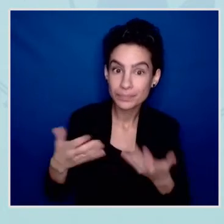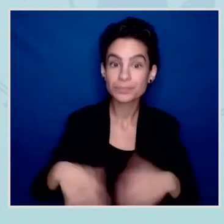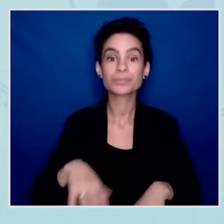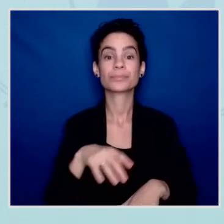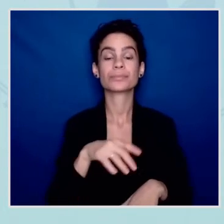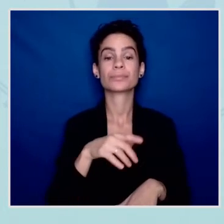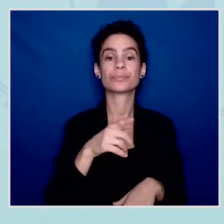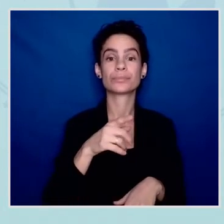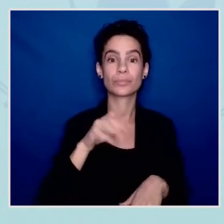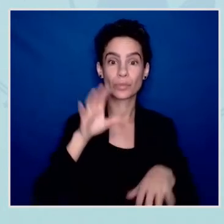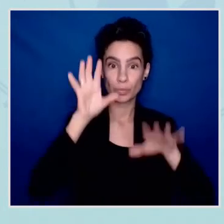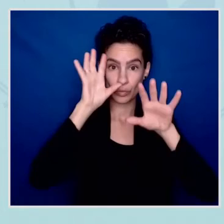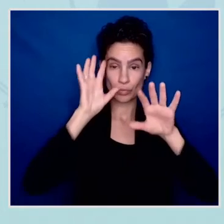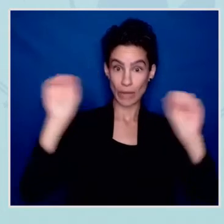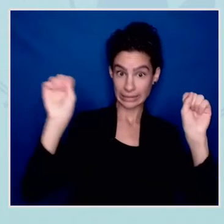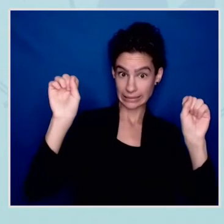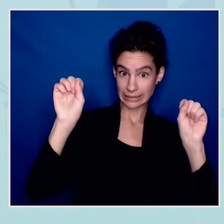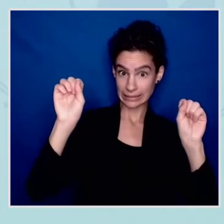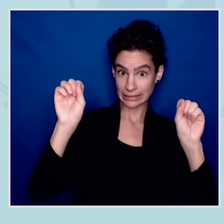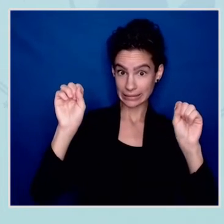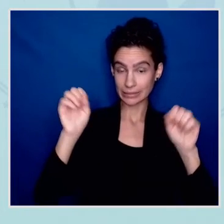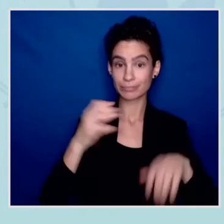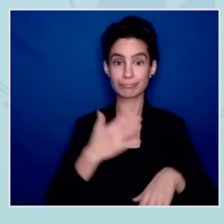THAT DESERVE IT.